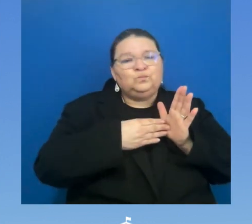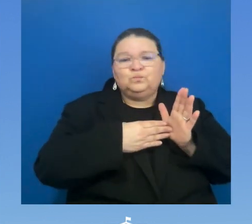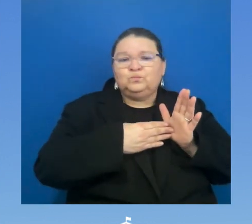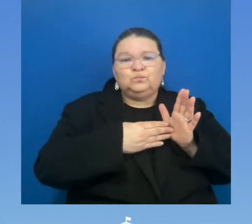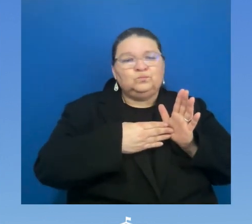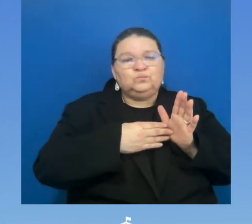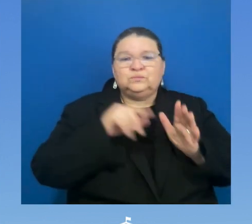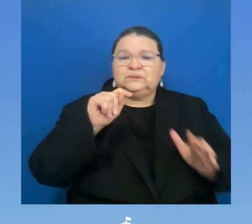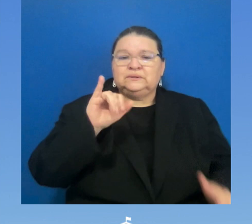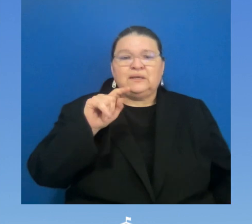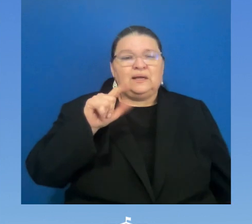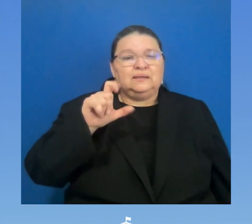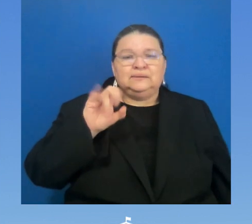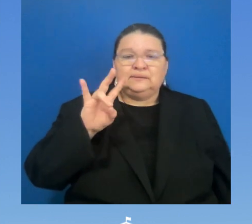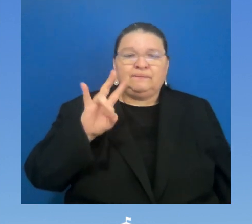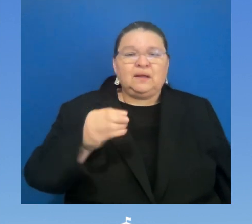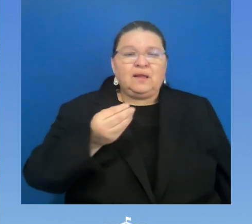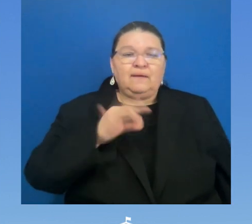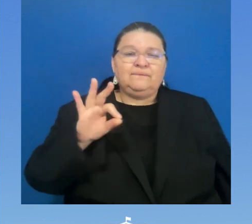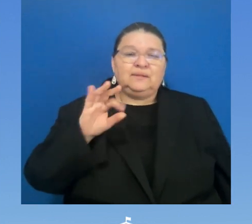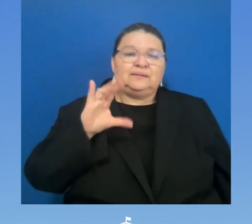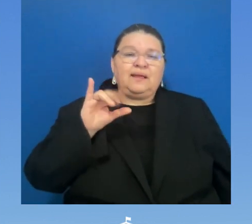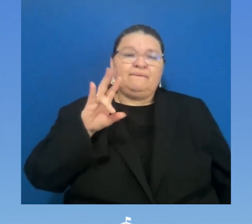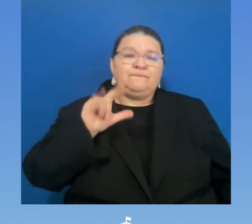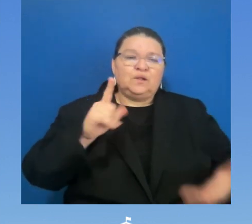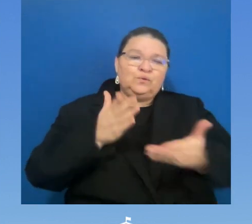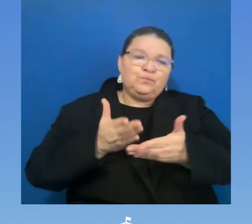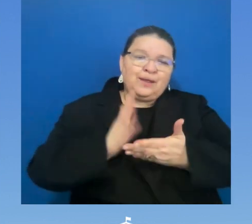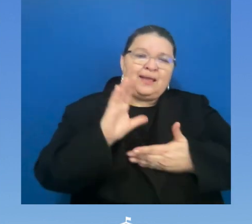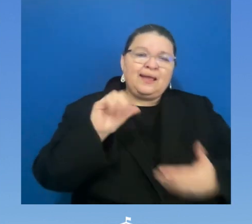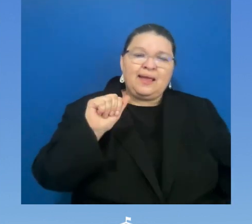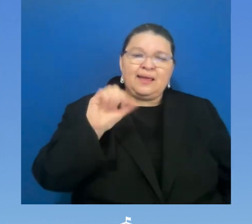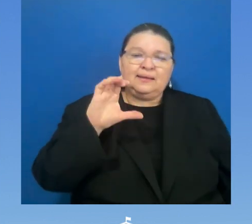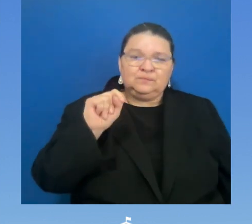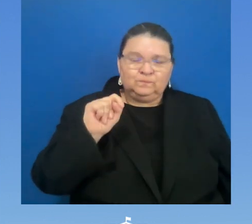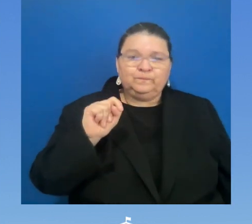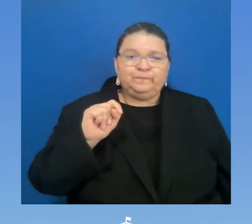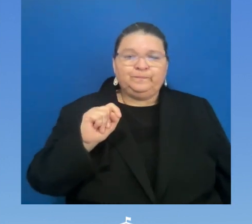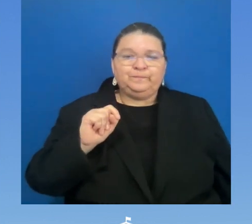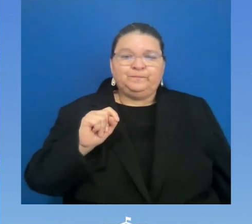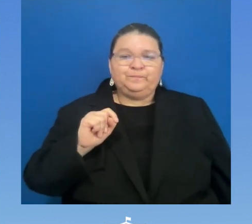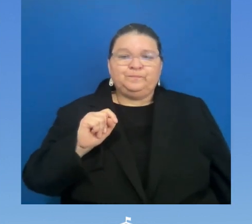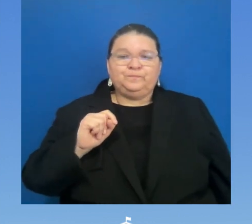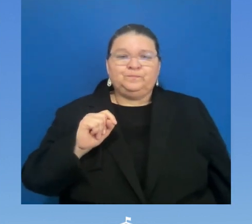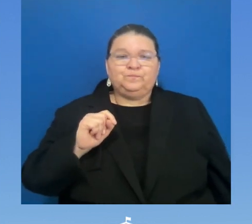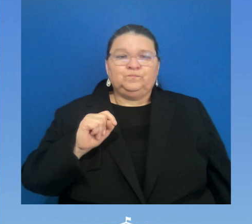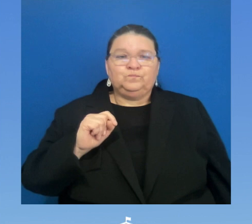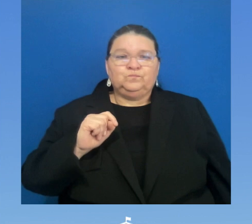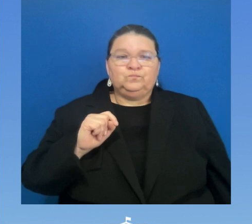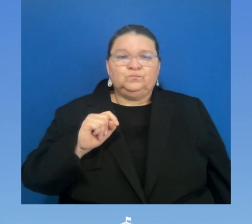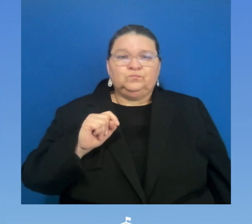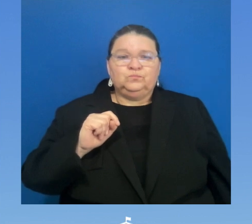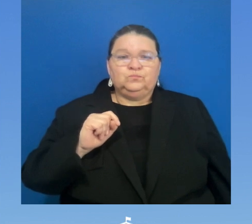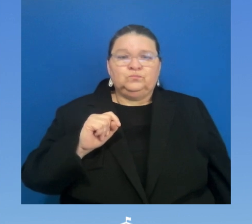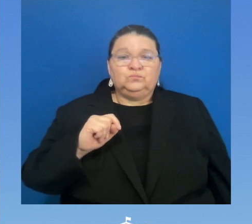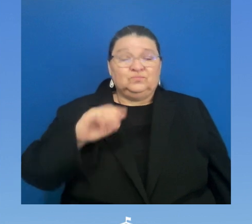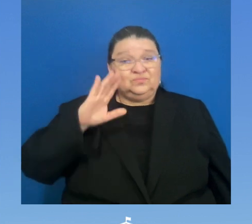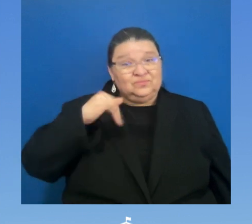if the claims are based on decisions made by the employer. One hundred and eighty days ago or more.